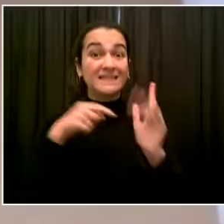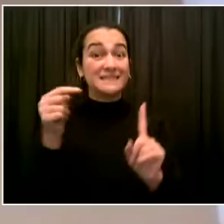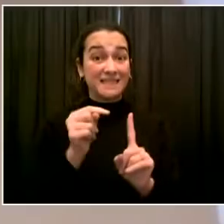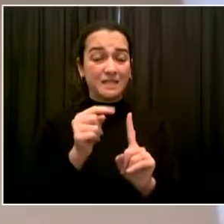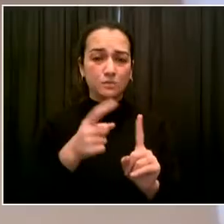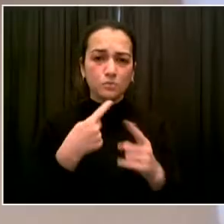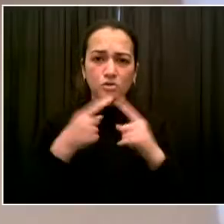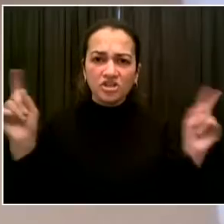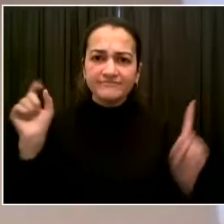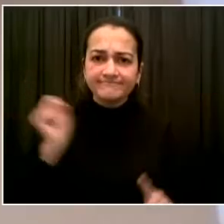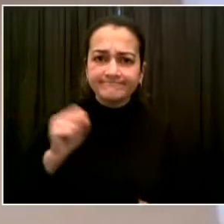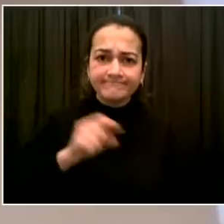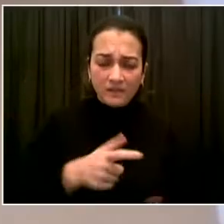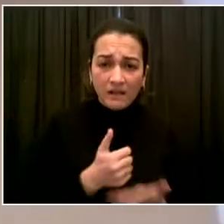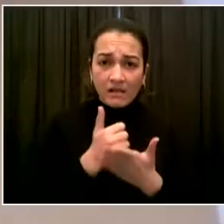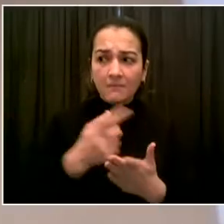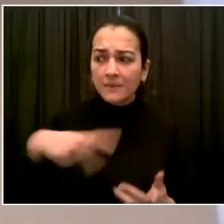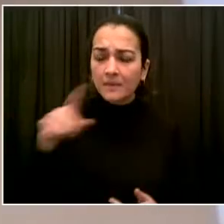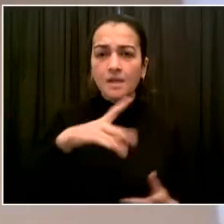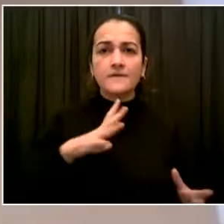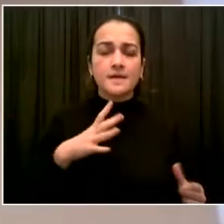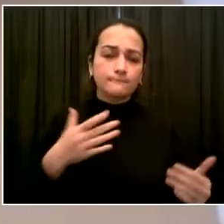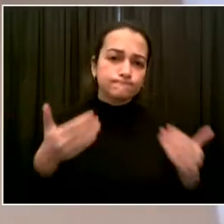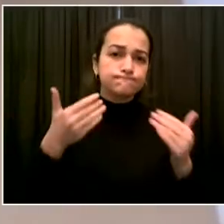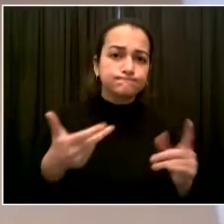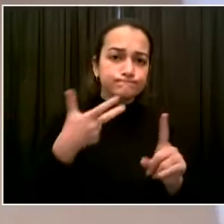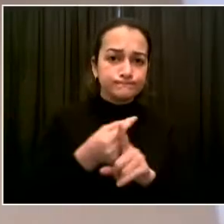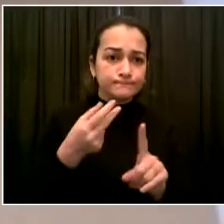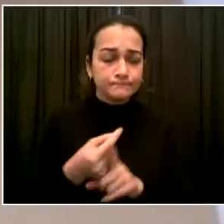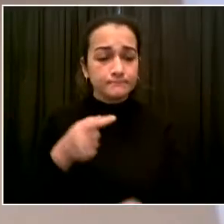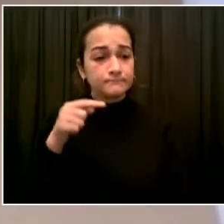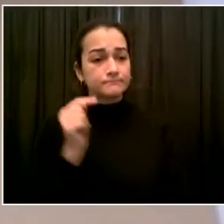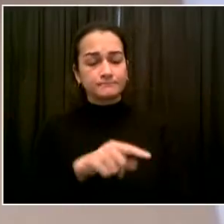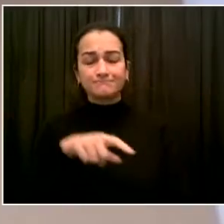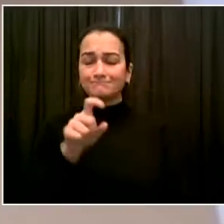YOU WHEN HUNDRED % THAT MANDATES WORK. WHAT YOU'RE DOING THIS